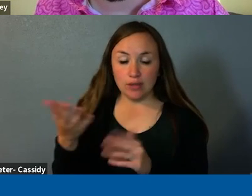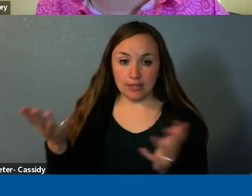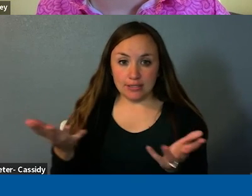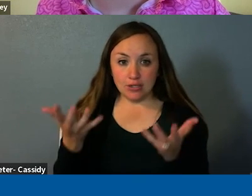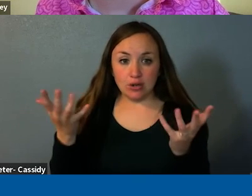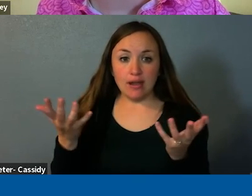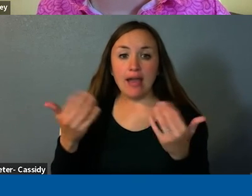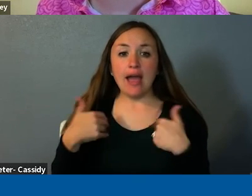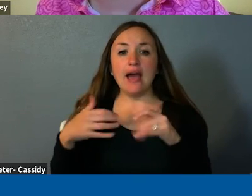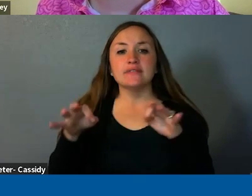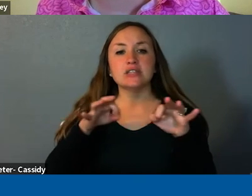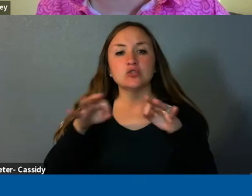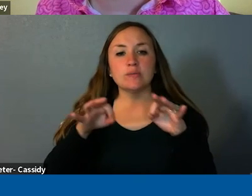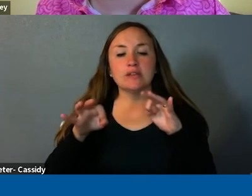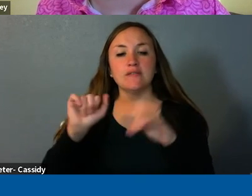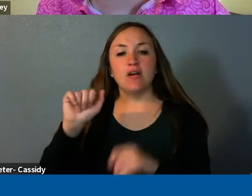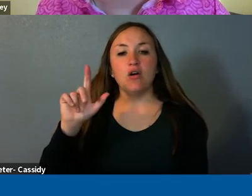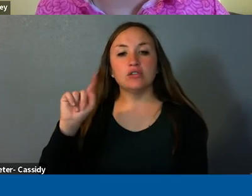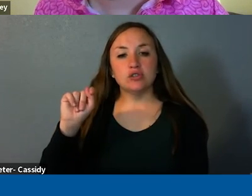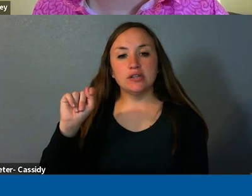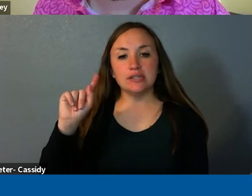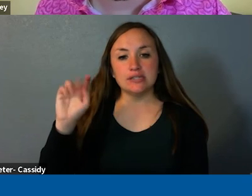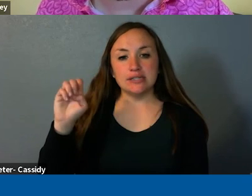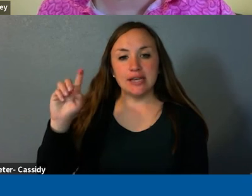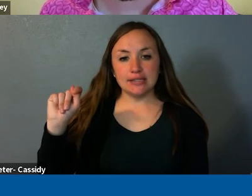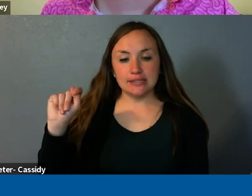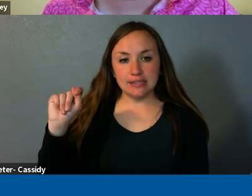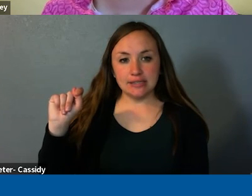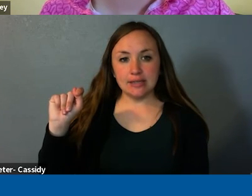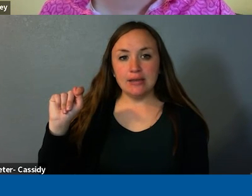have descriptive alternate text. If it's complicated graphic, maybe a link offsite